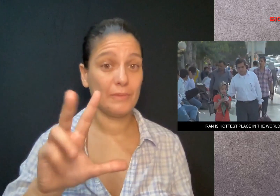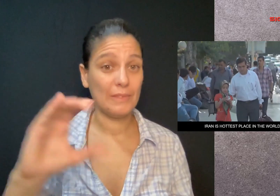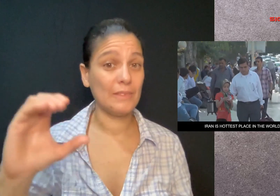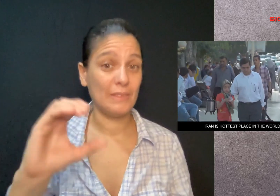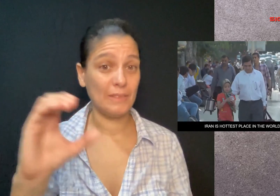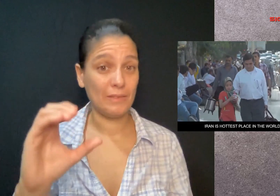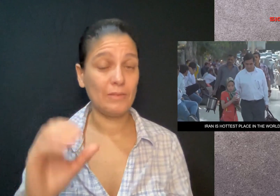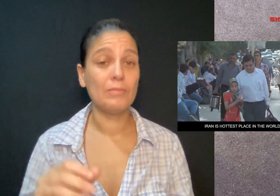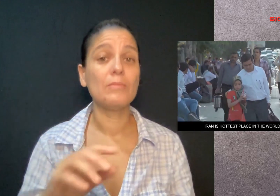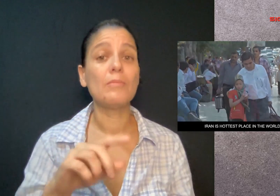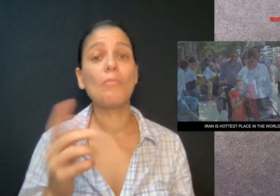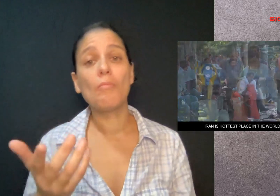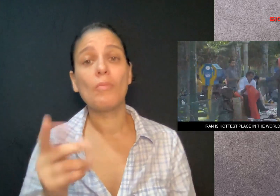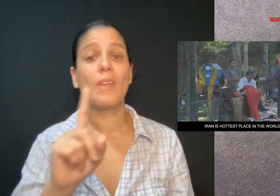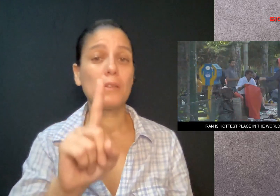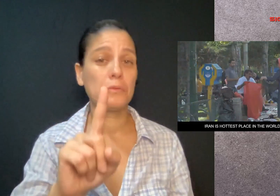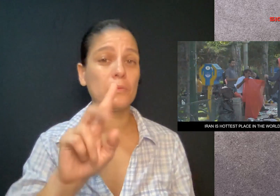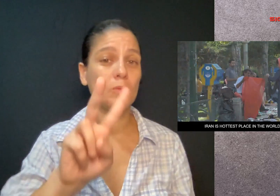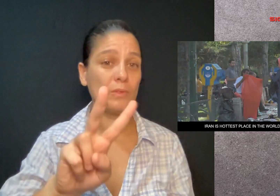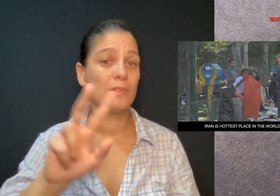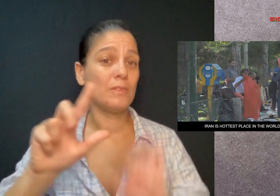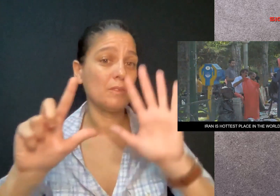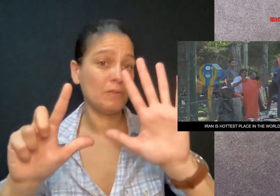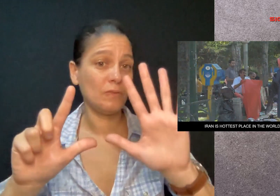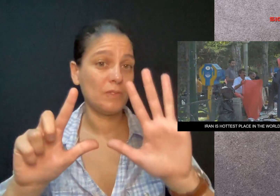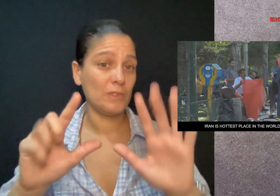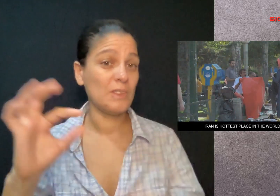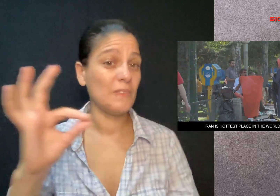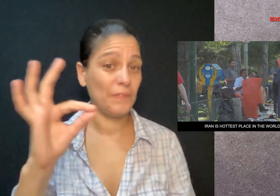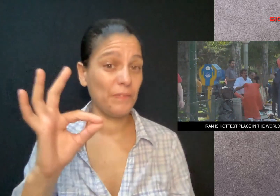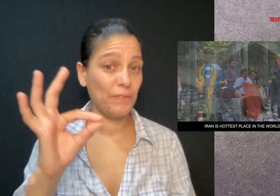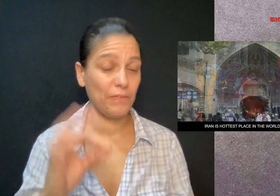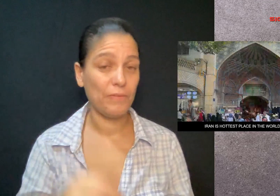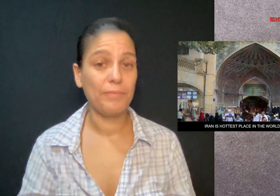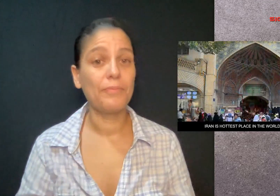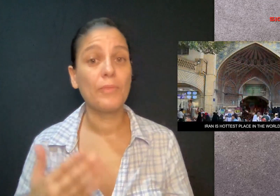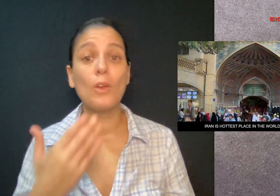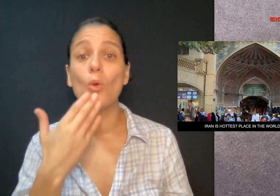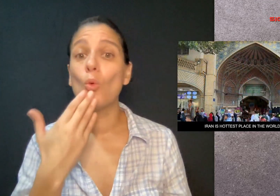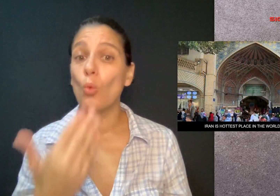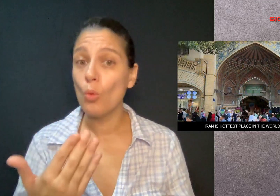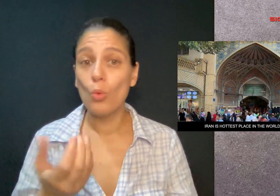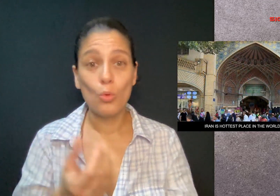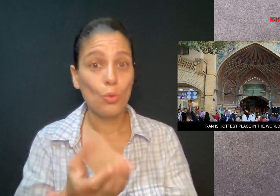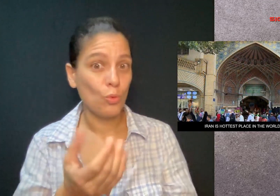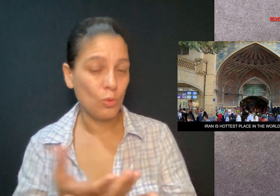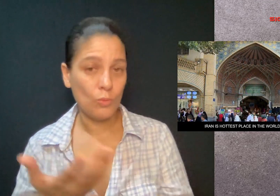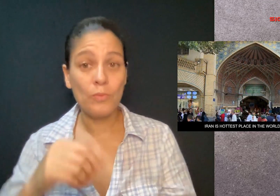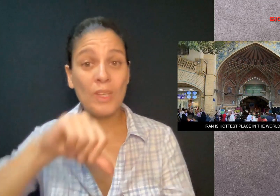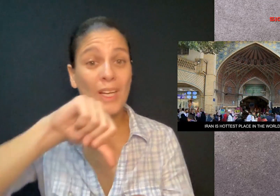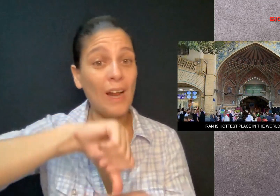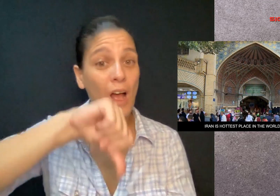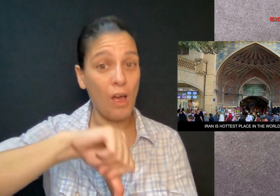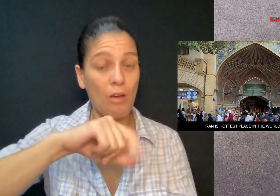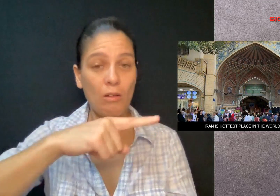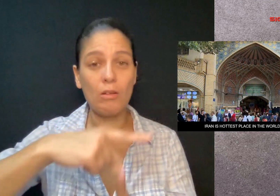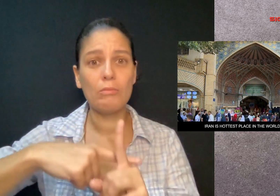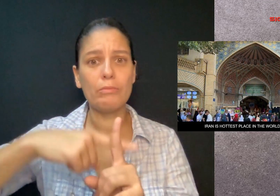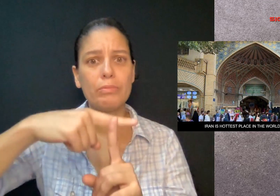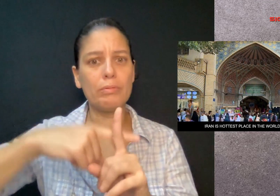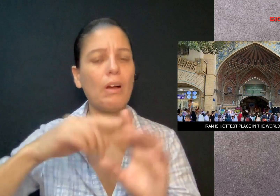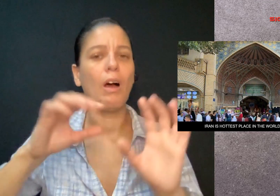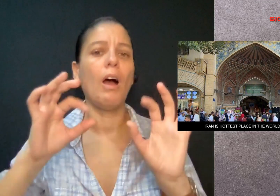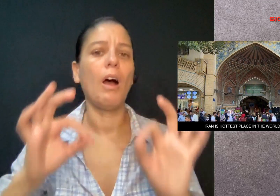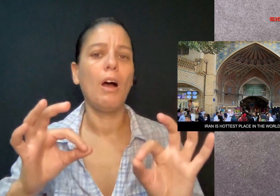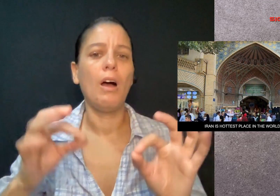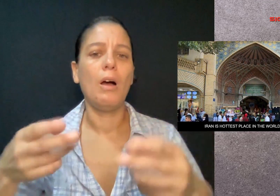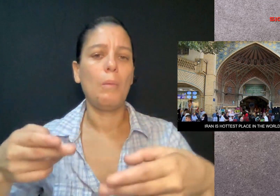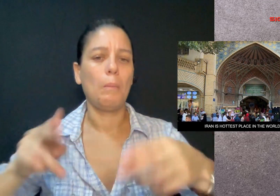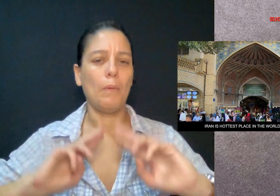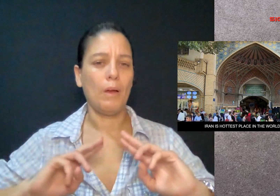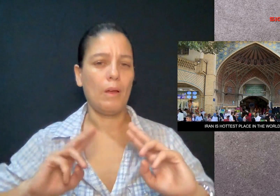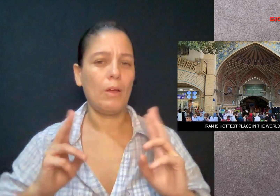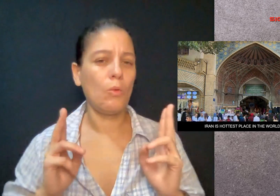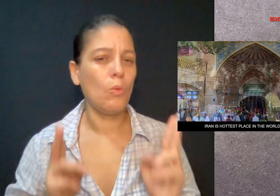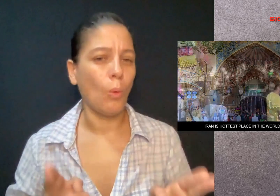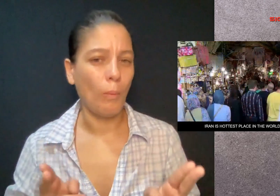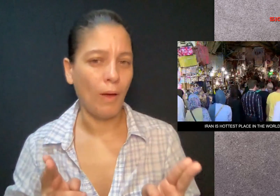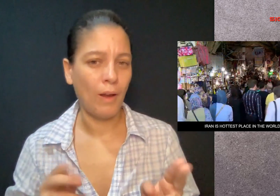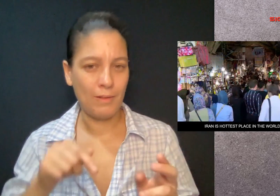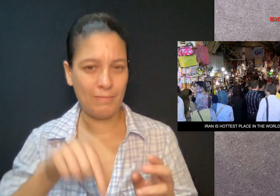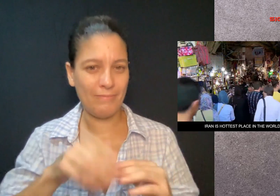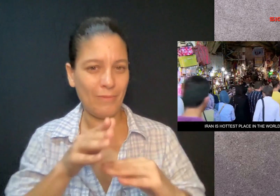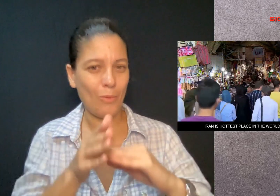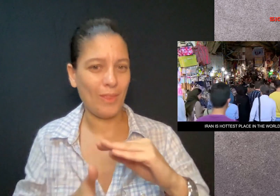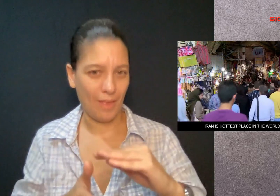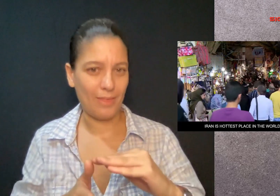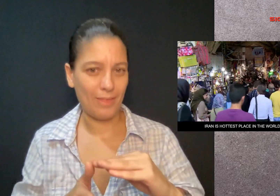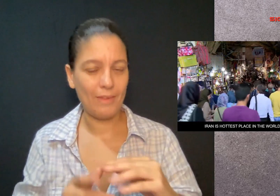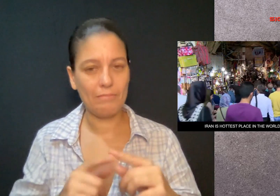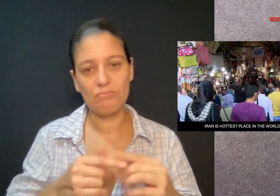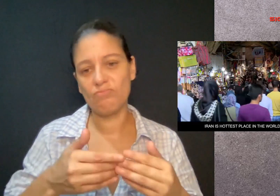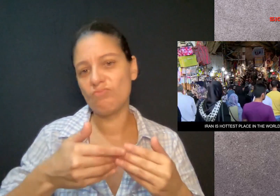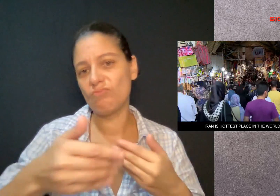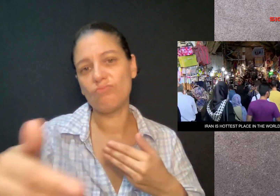on Friday the high temperatures in Abadan Iran was 53 C or 127 F good news for Iran